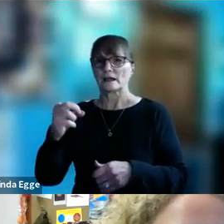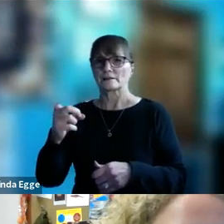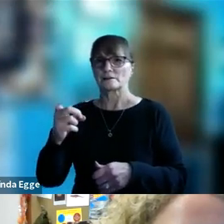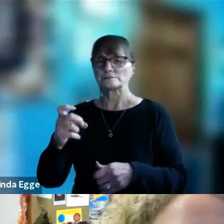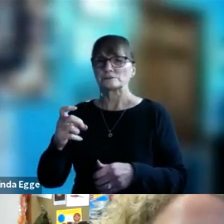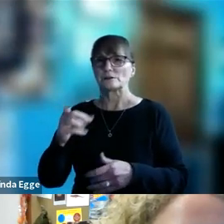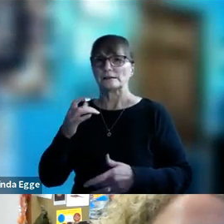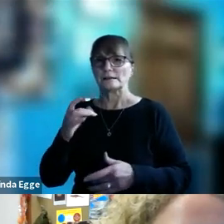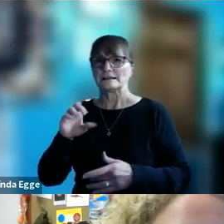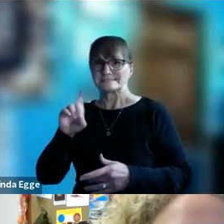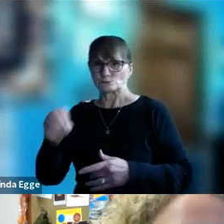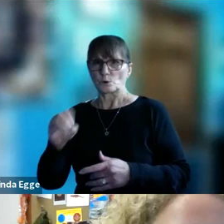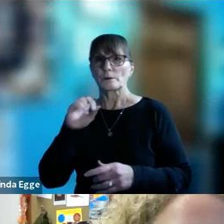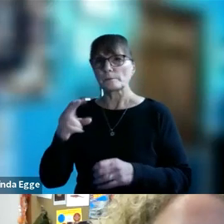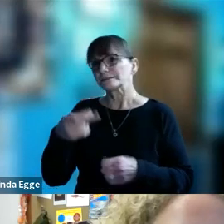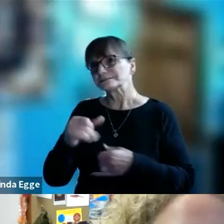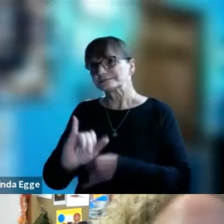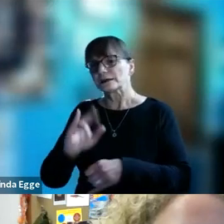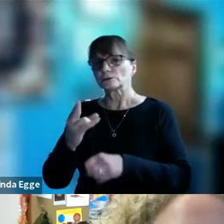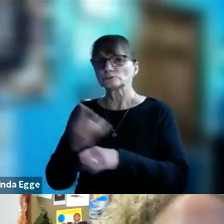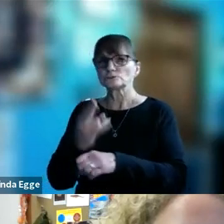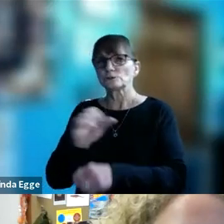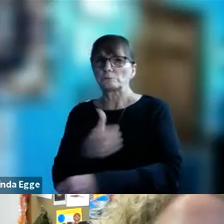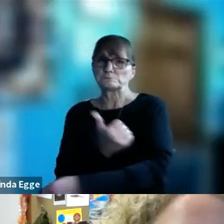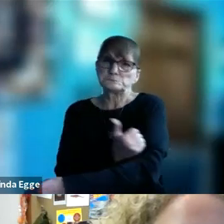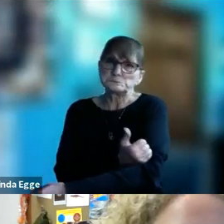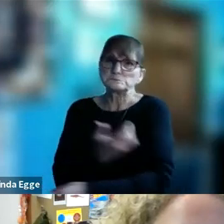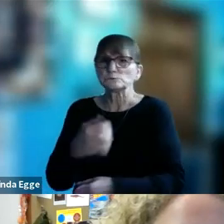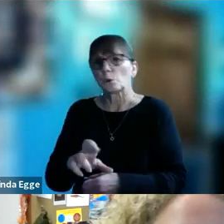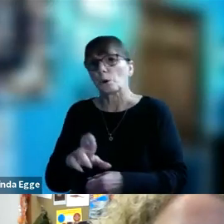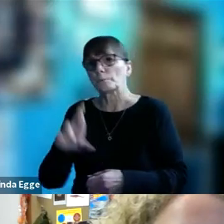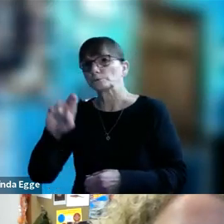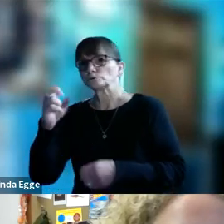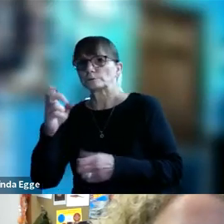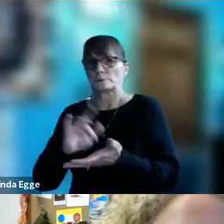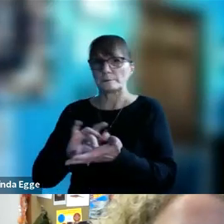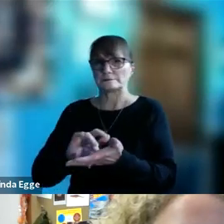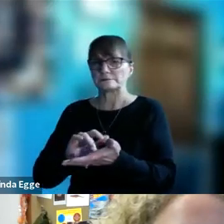but still uses illicit substances or maybe prescription medicine not as prescribed,